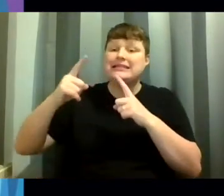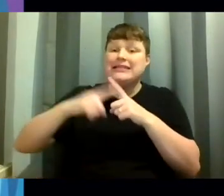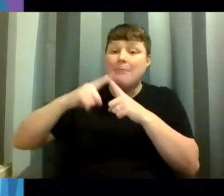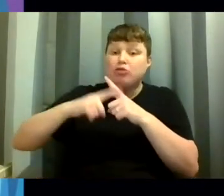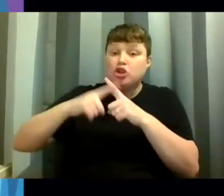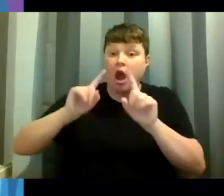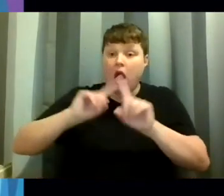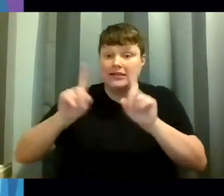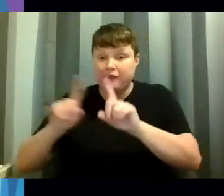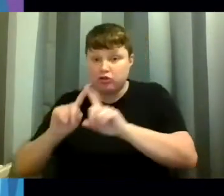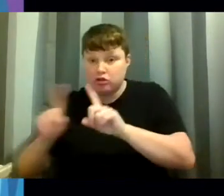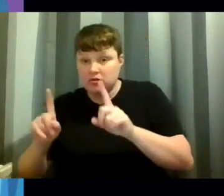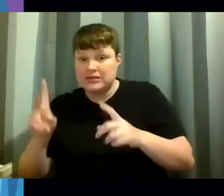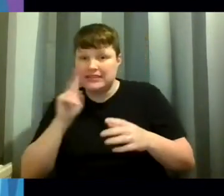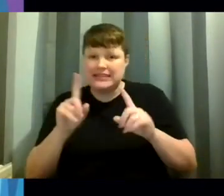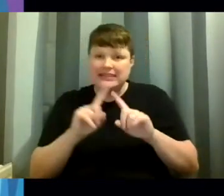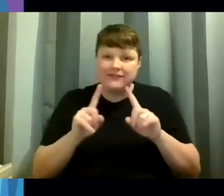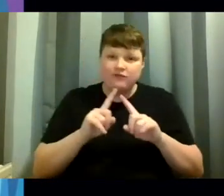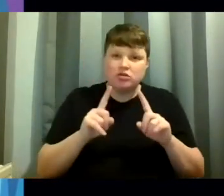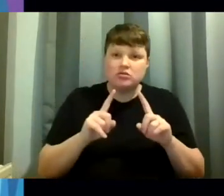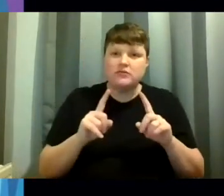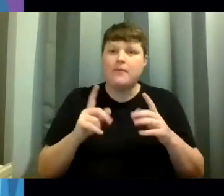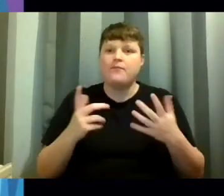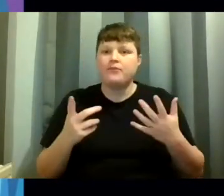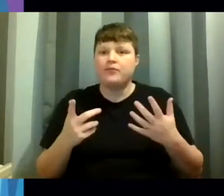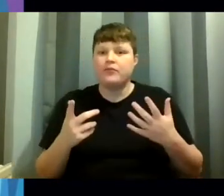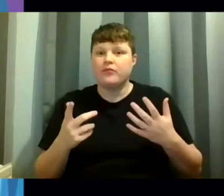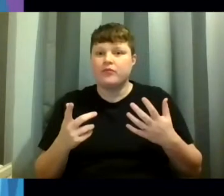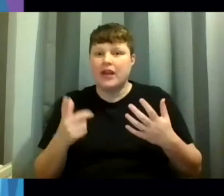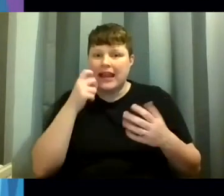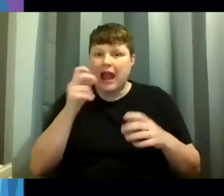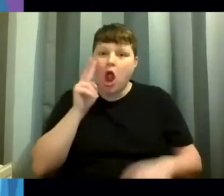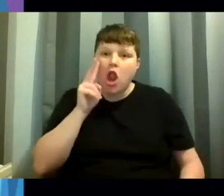different temperature to the rest of the body) or, in this case, we can actually look at